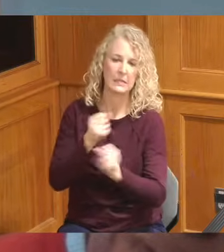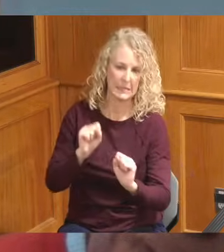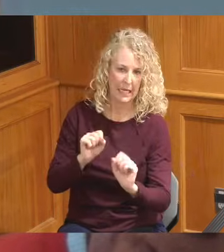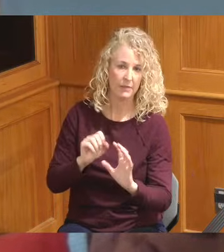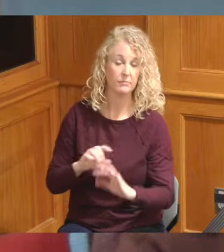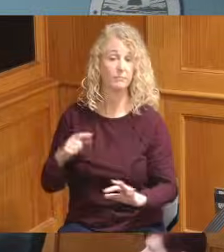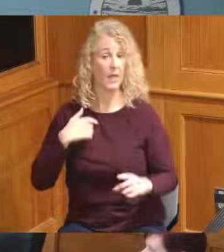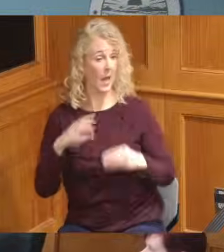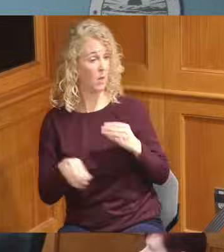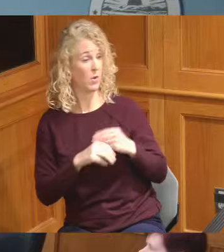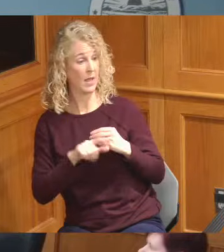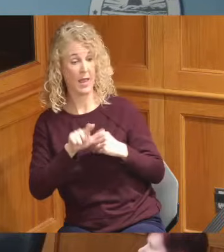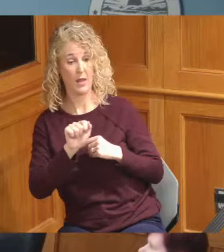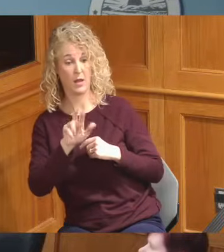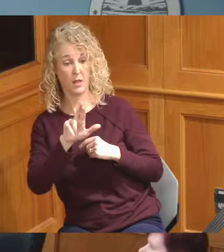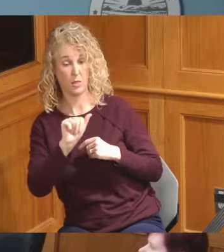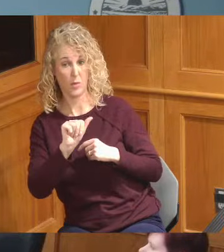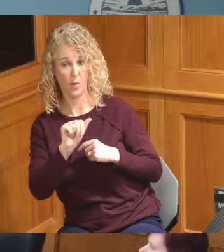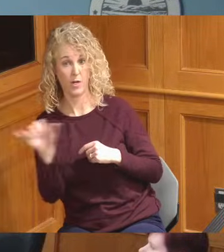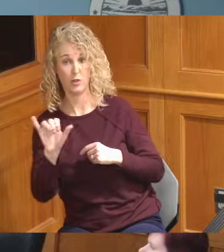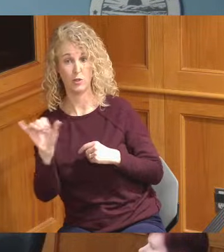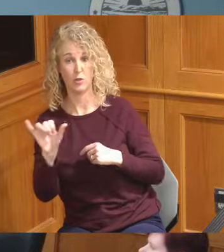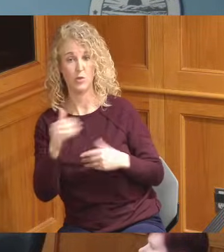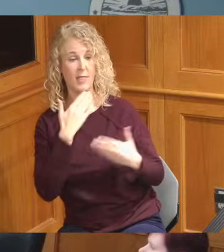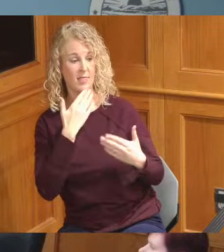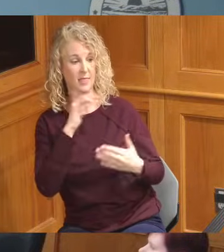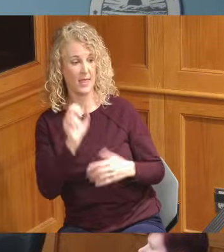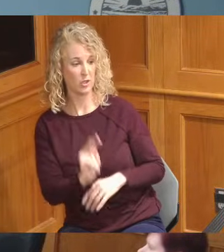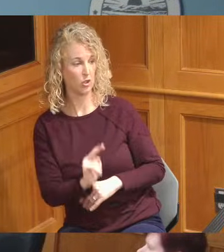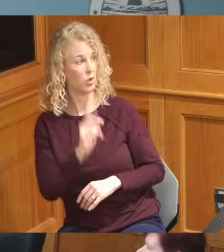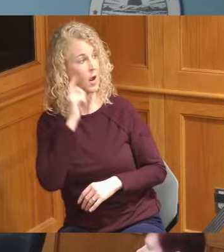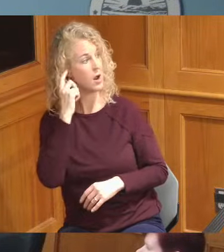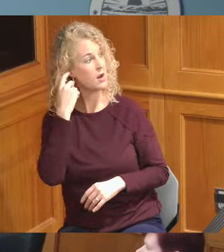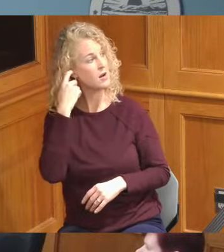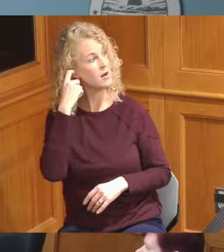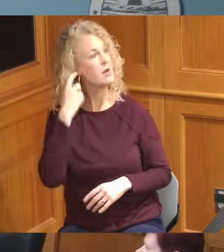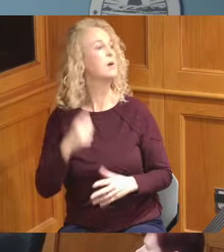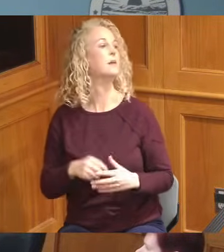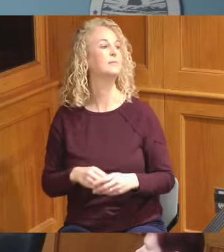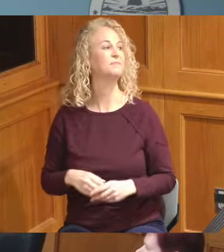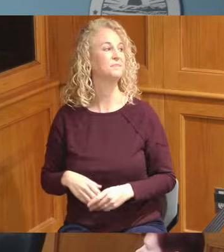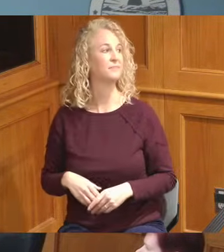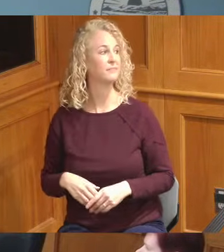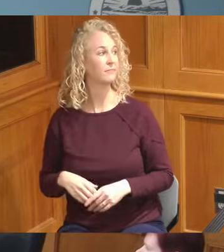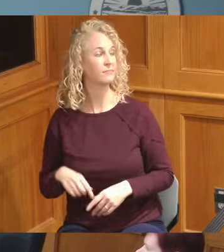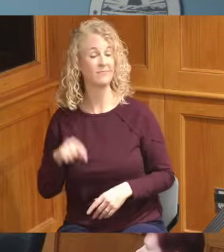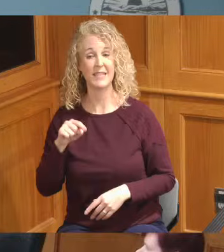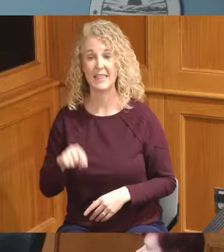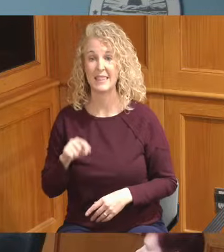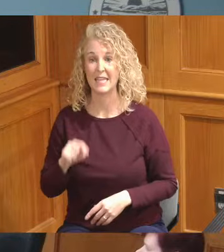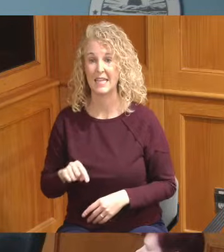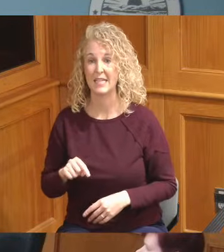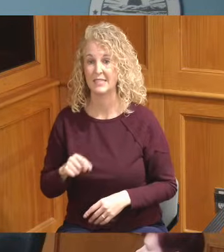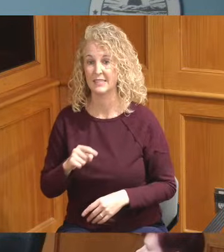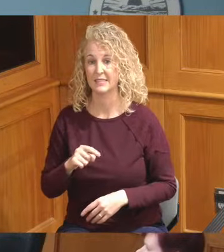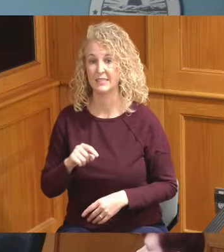and I can add a little bit to that. Thank you for unmuting me. these network foster care providers.